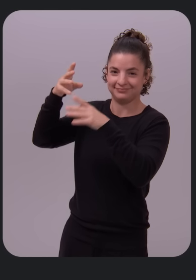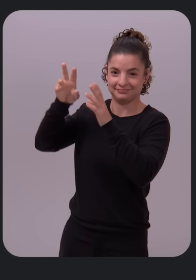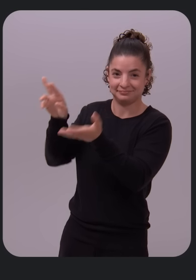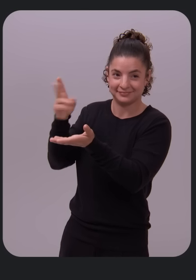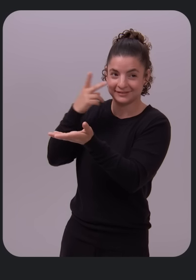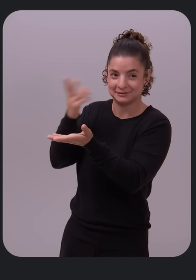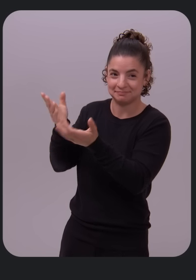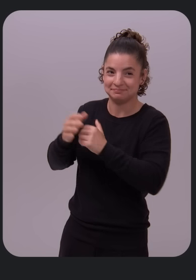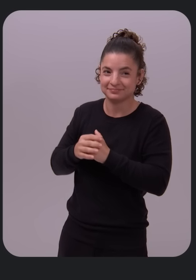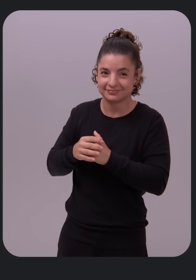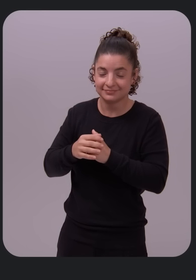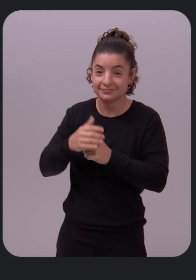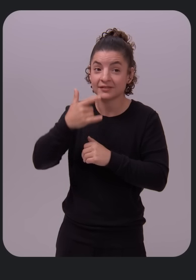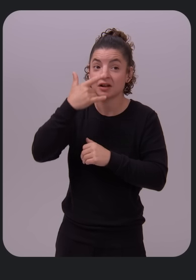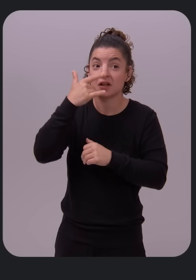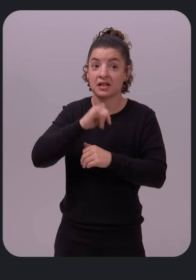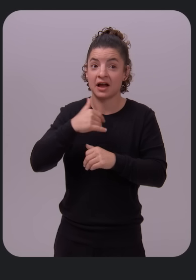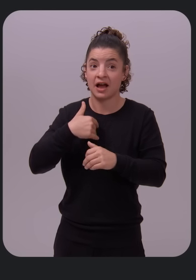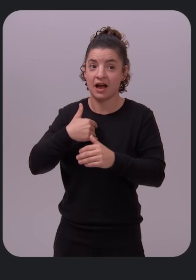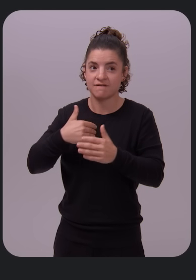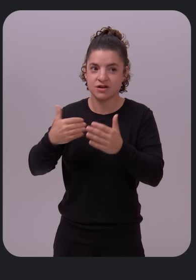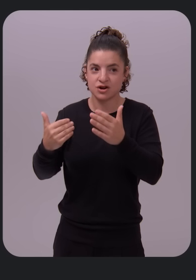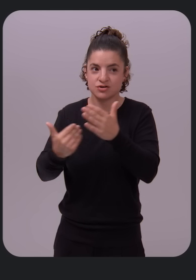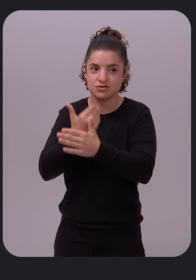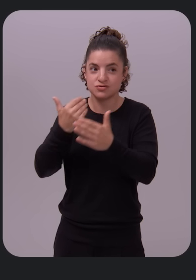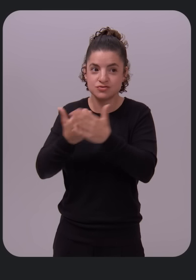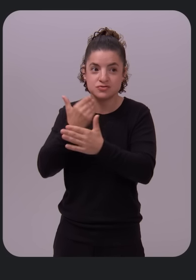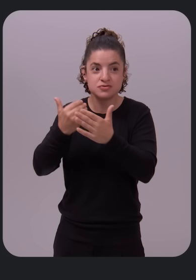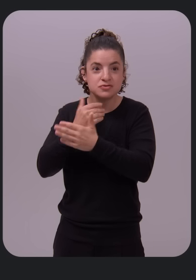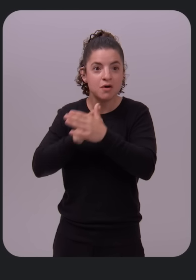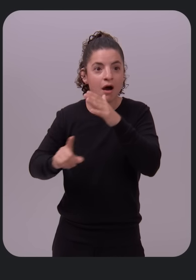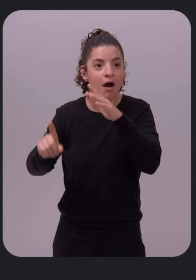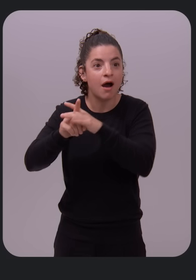Looks like, I guess, we have a new entrant.